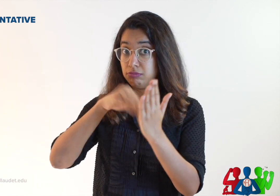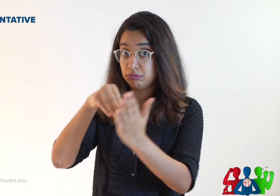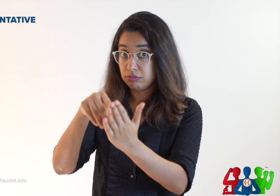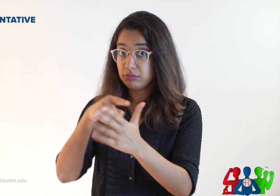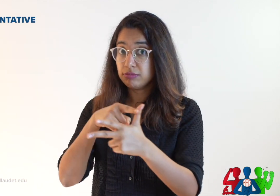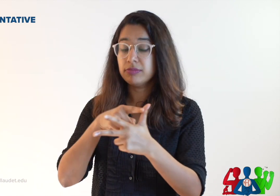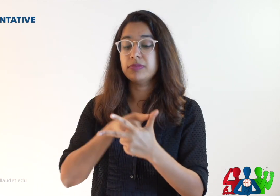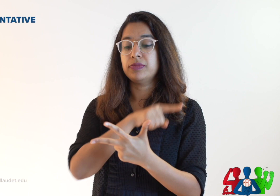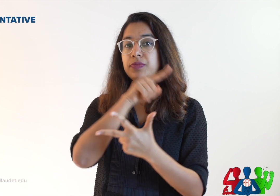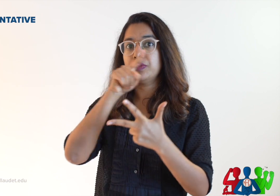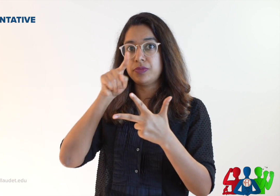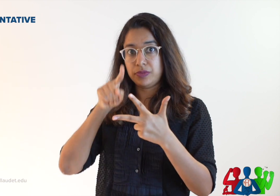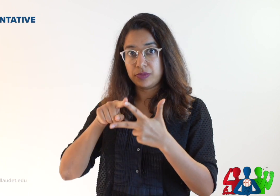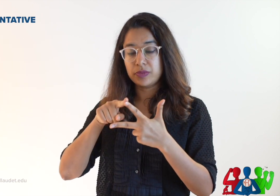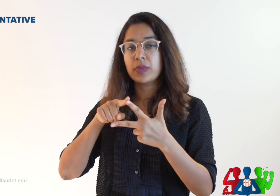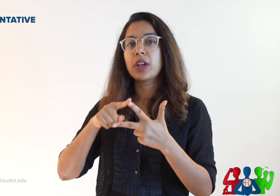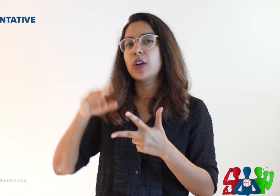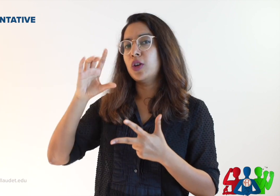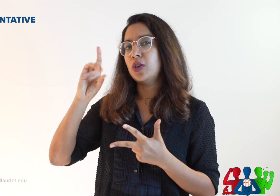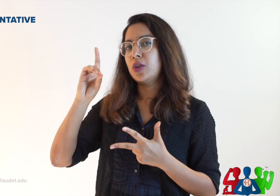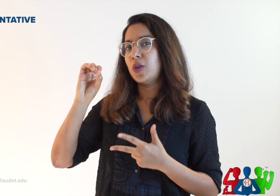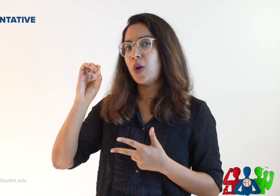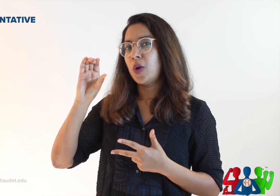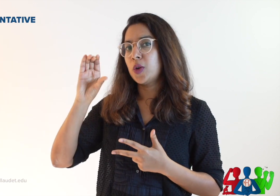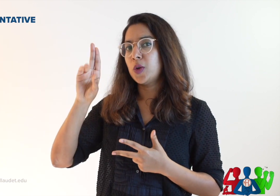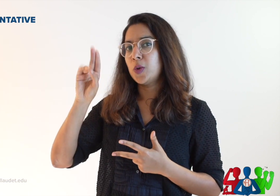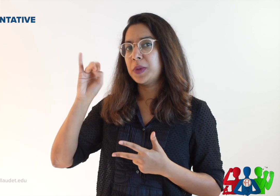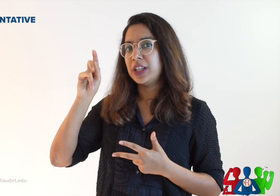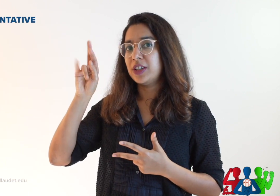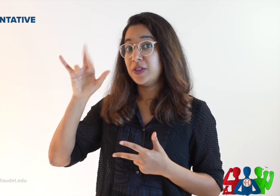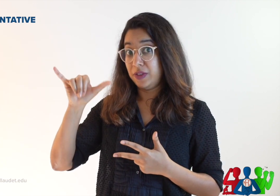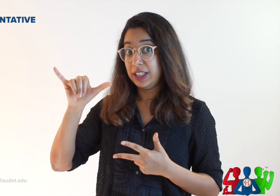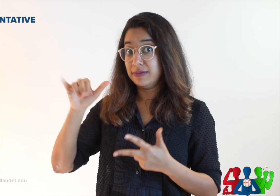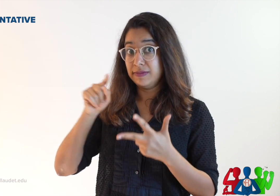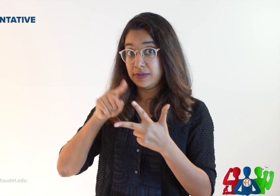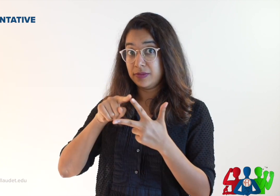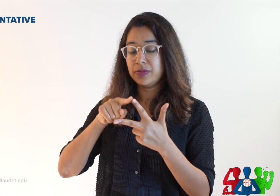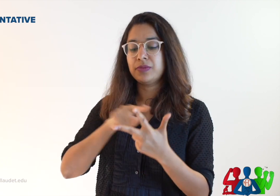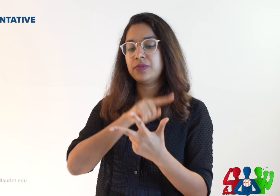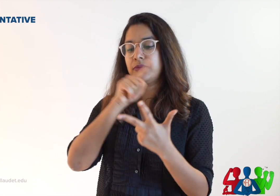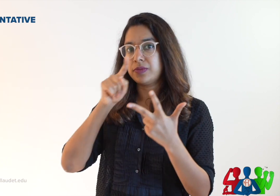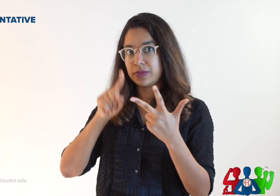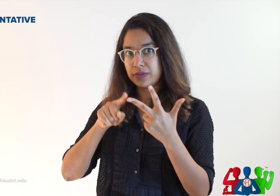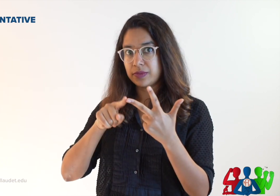Their evidence is meant to come from the reading, from the documentaries that we’ve shown them ahead